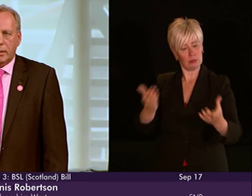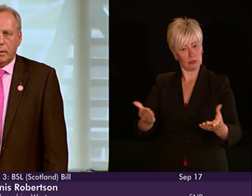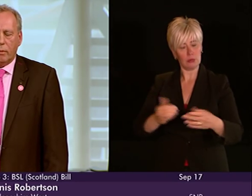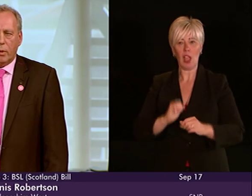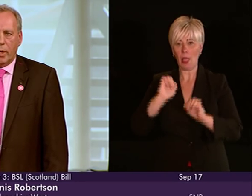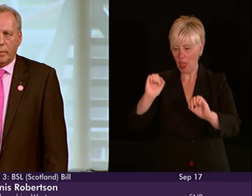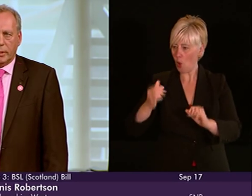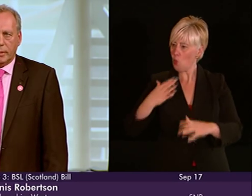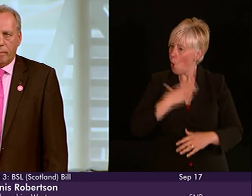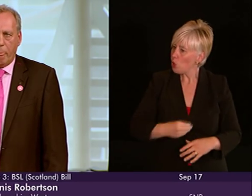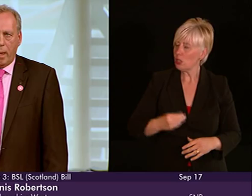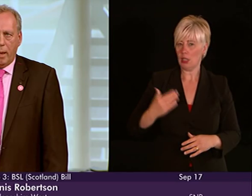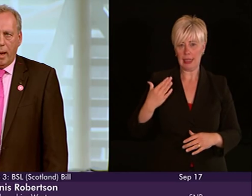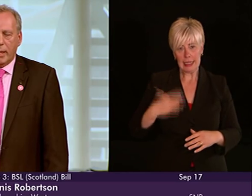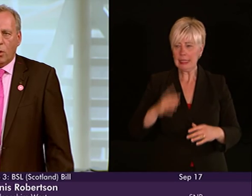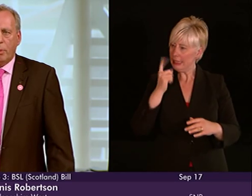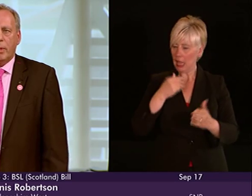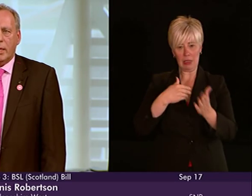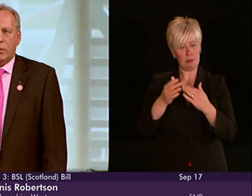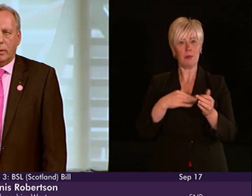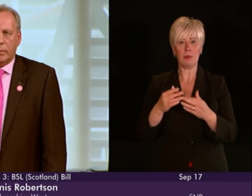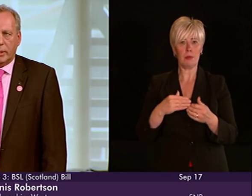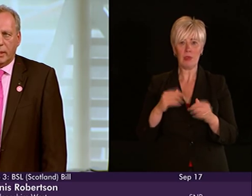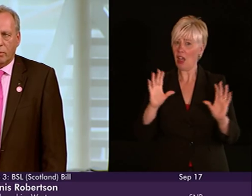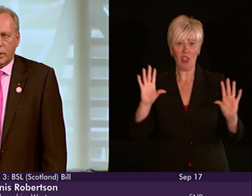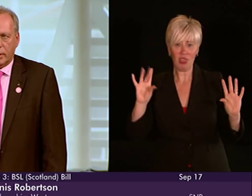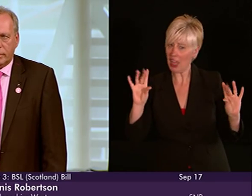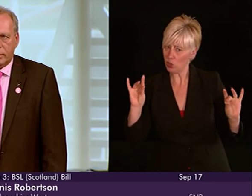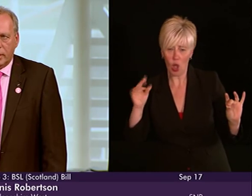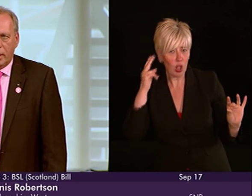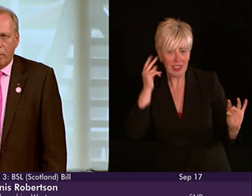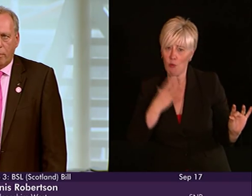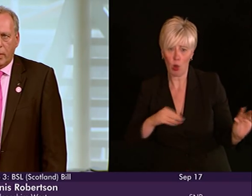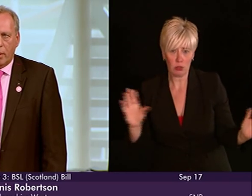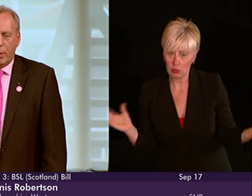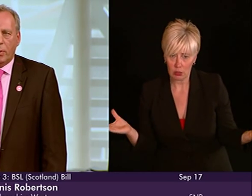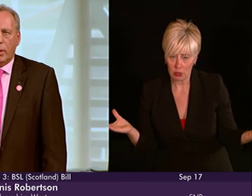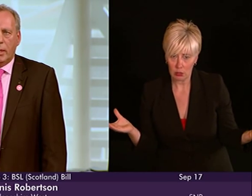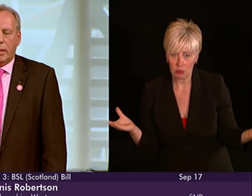needs and requirements. That is all that people ask for; people in